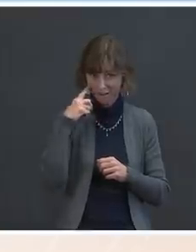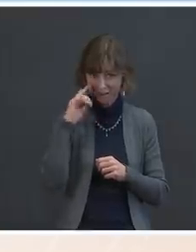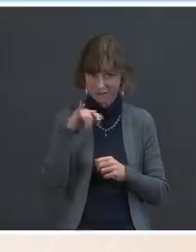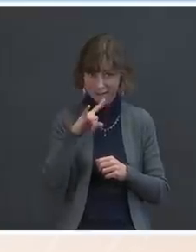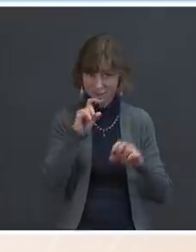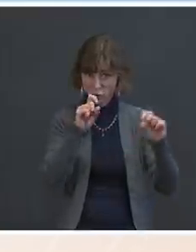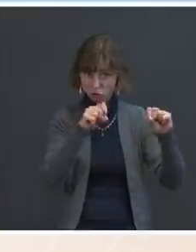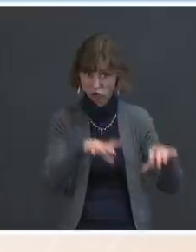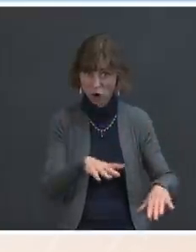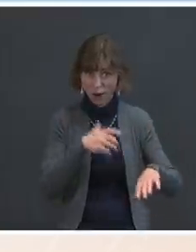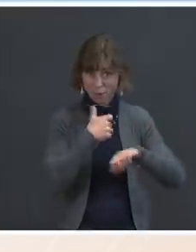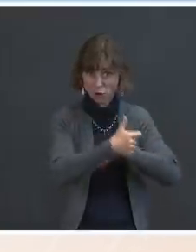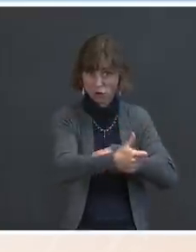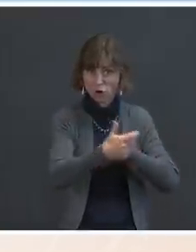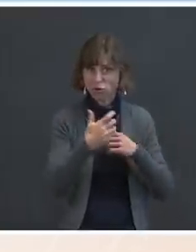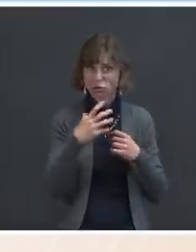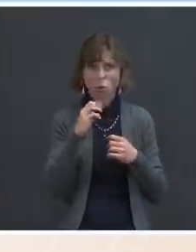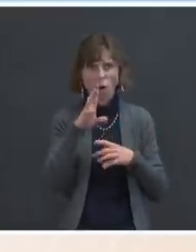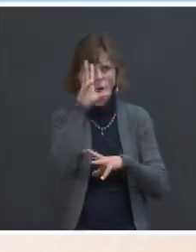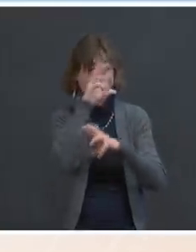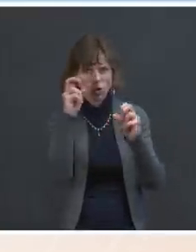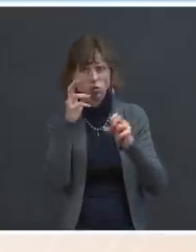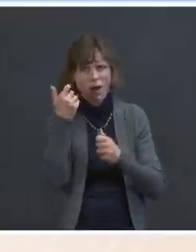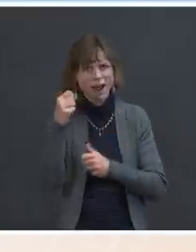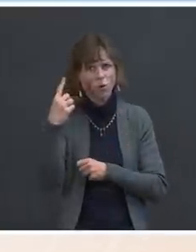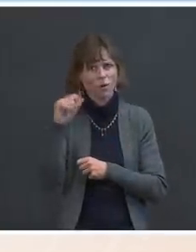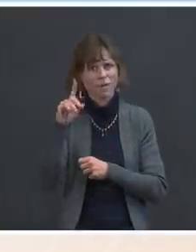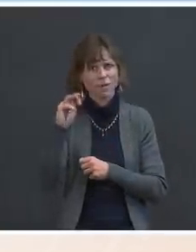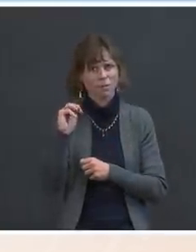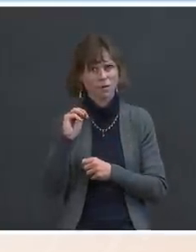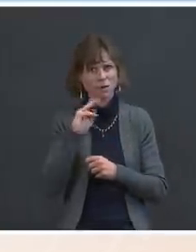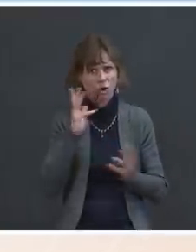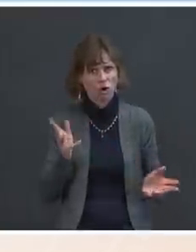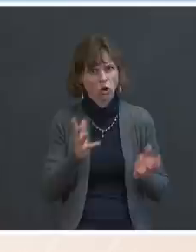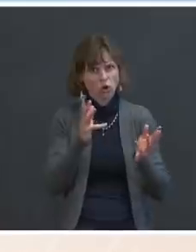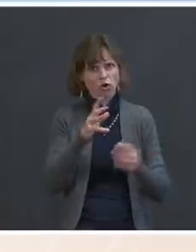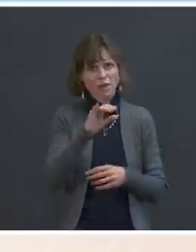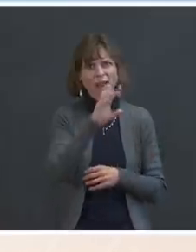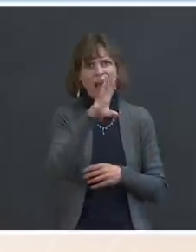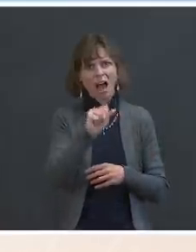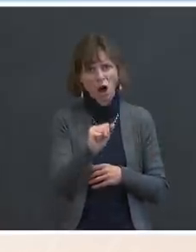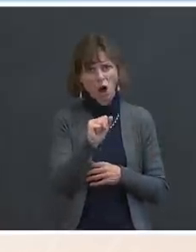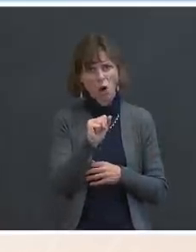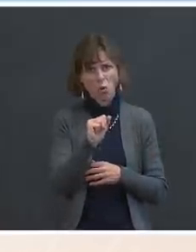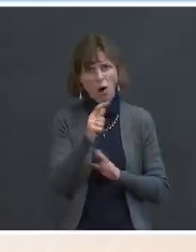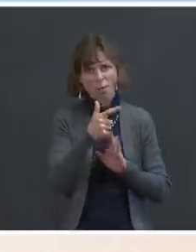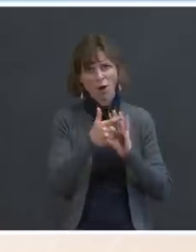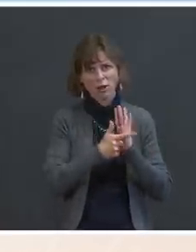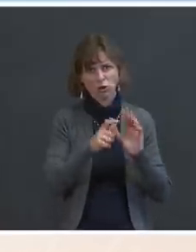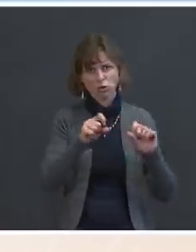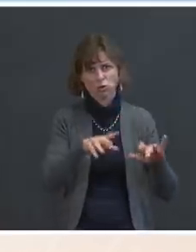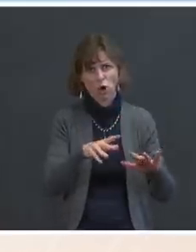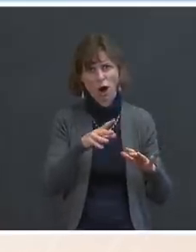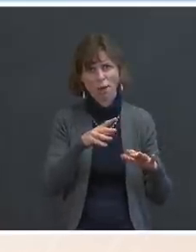And will the President or anyone in the administration urge Polk County, Iowa, prosecutors to drop the charges? Ms. Psaki: I'm happy to discuss this with our team.